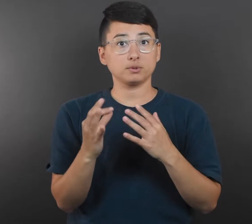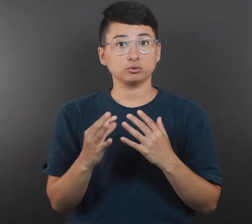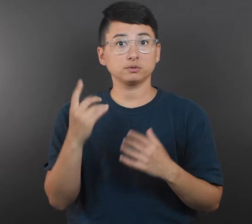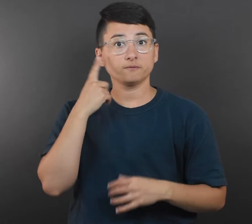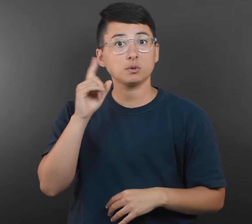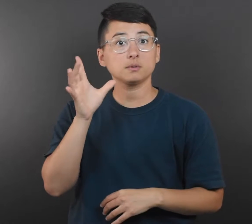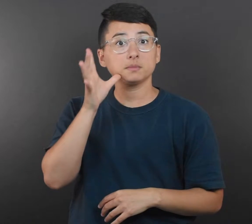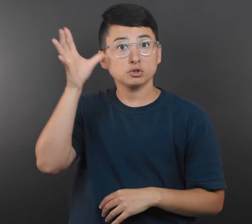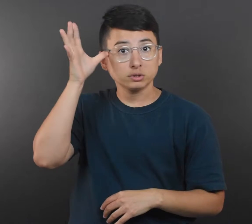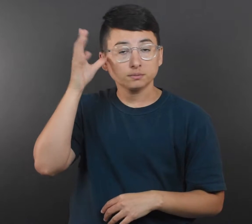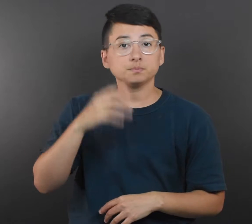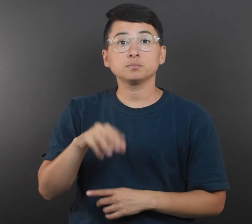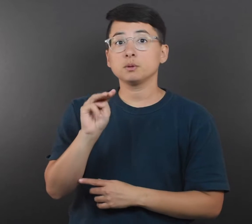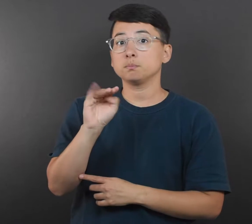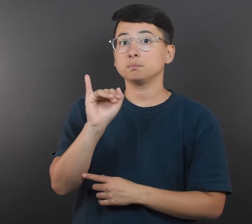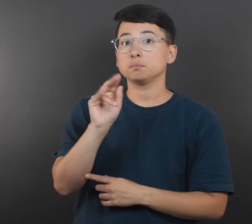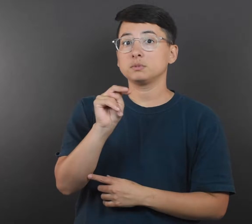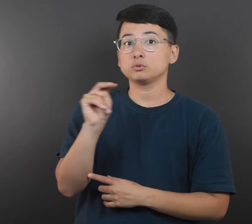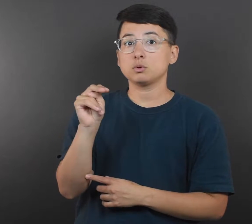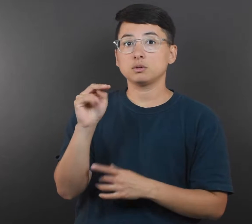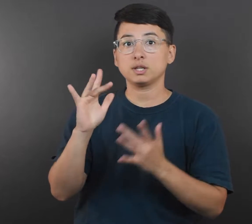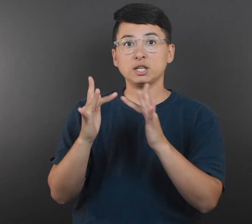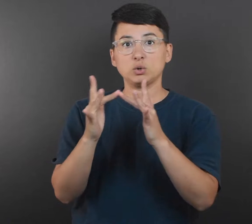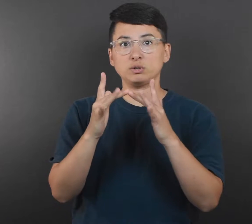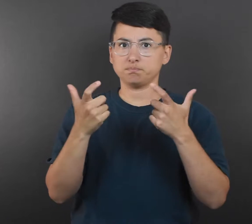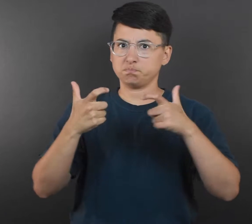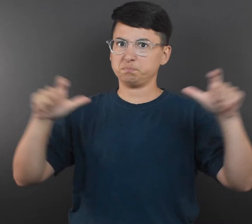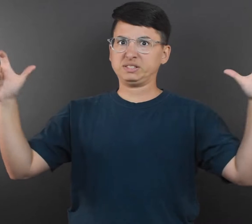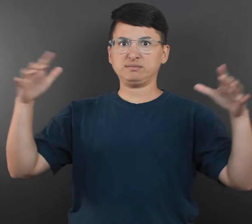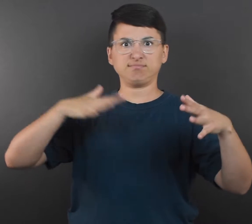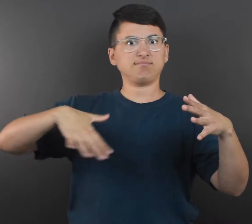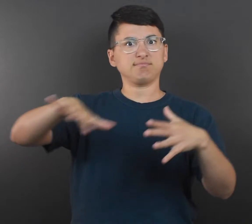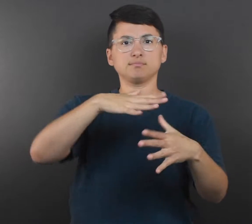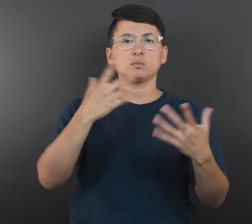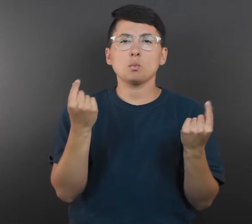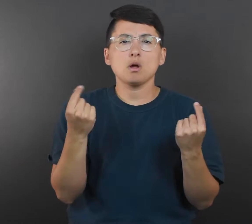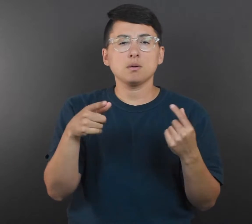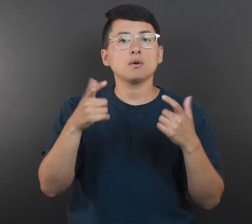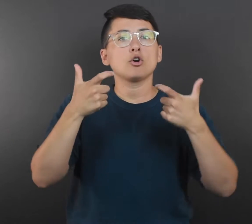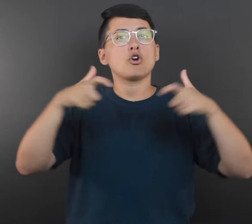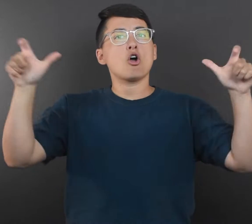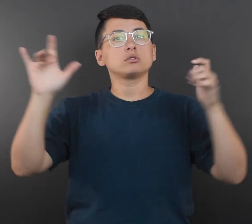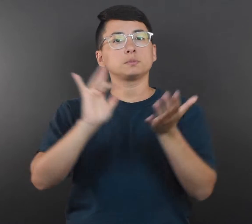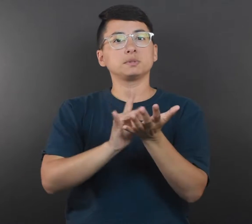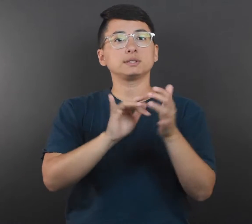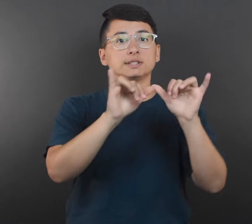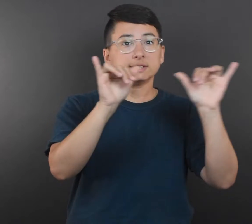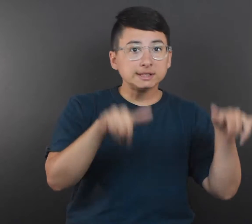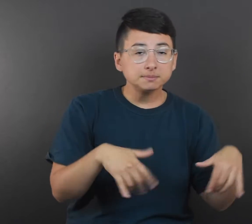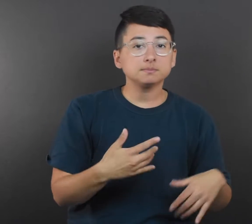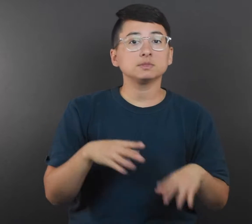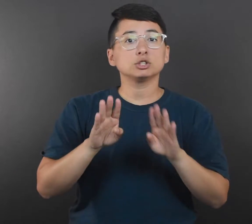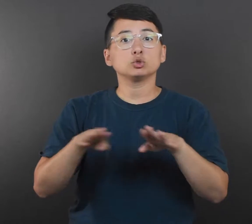is one option for parents, Minnesota’s provider network – primarily large medical systems,